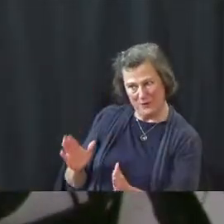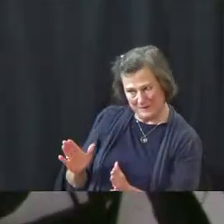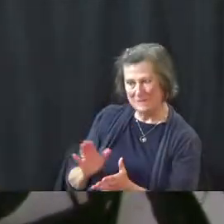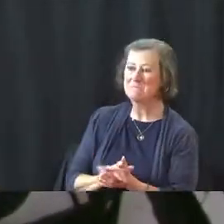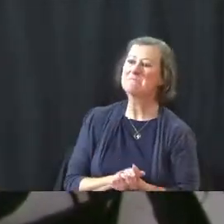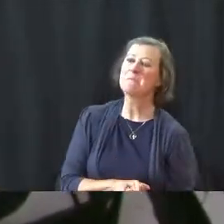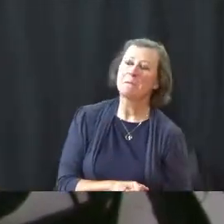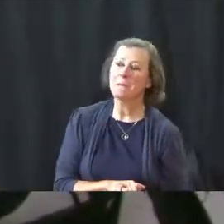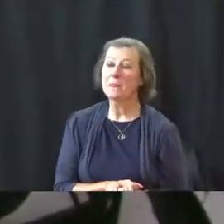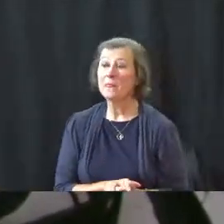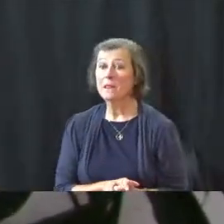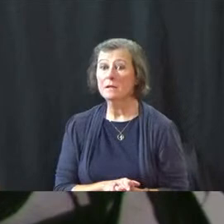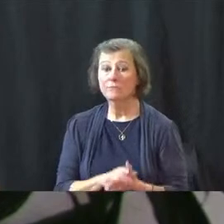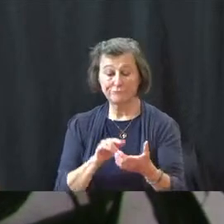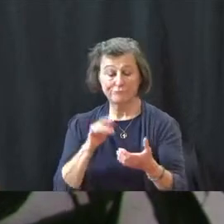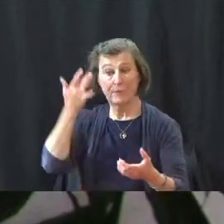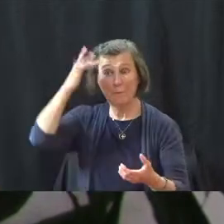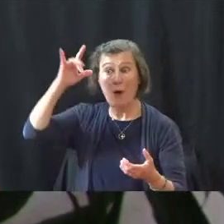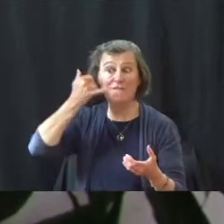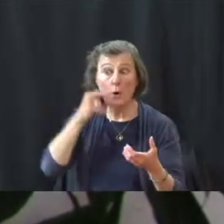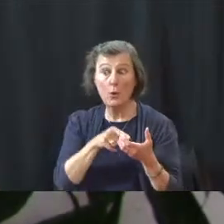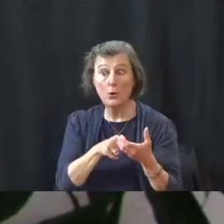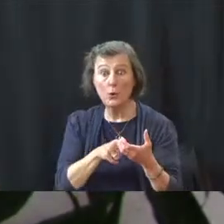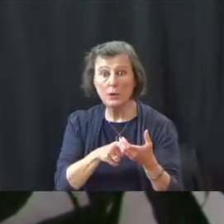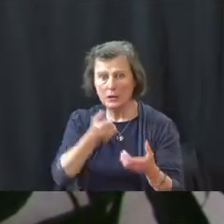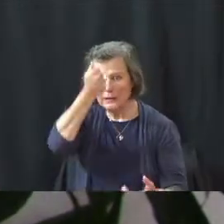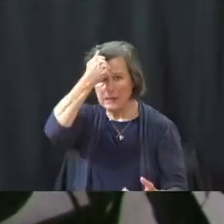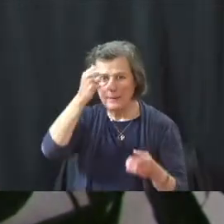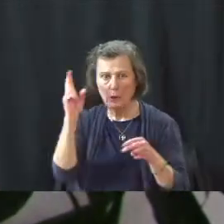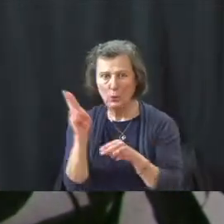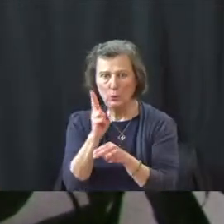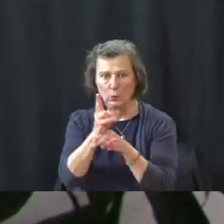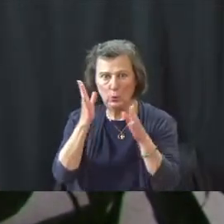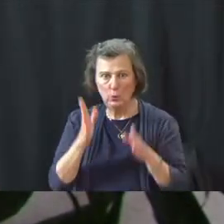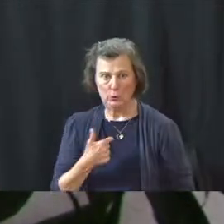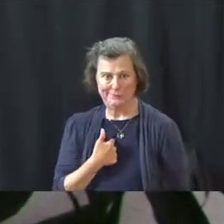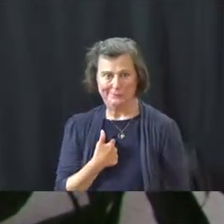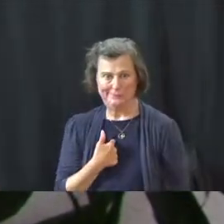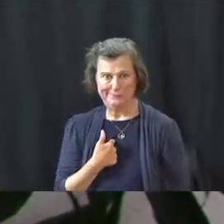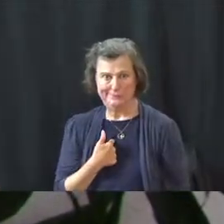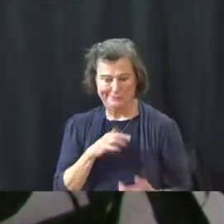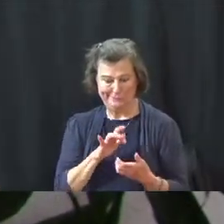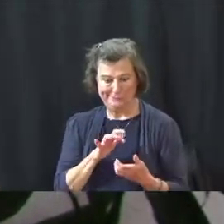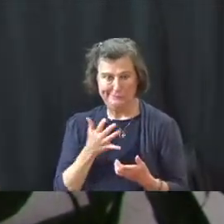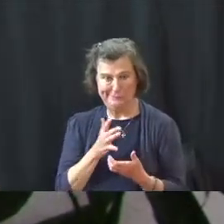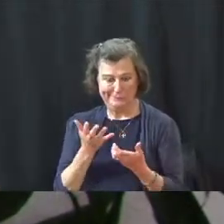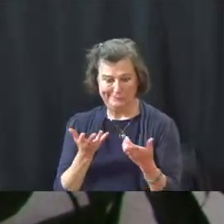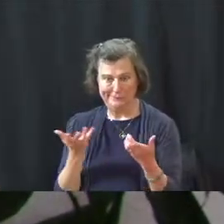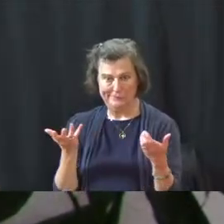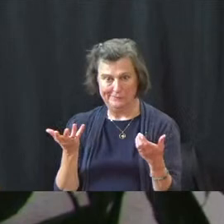"Smart Phone - Dumb User”